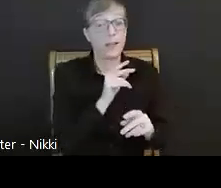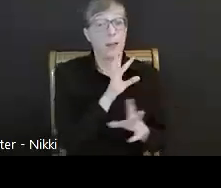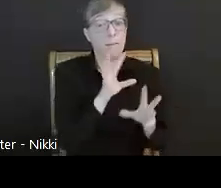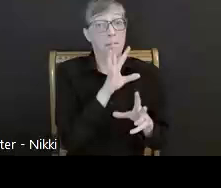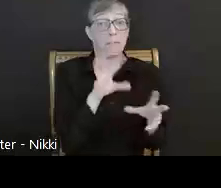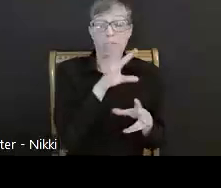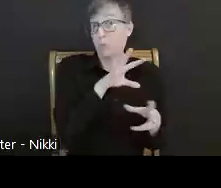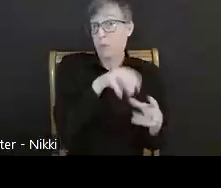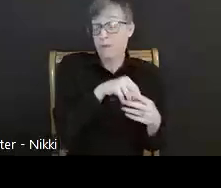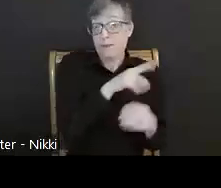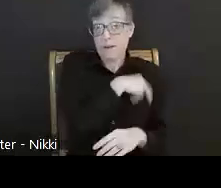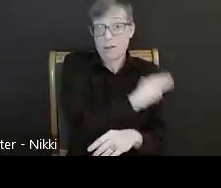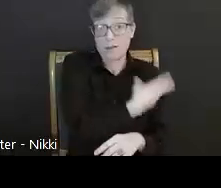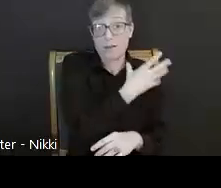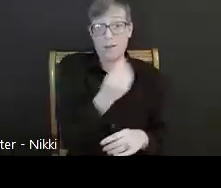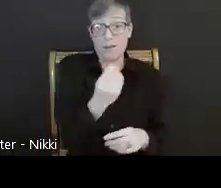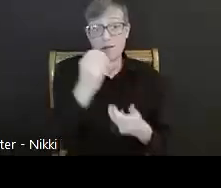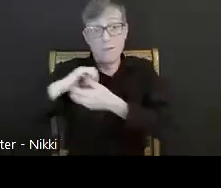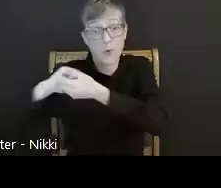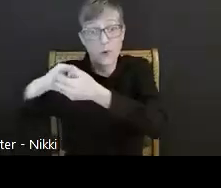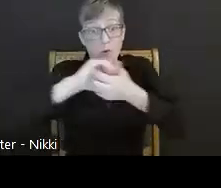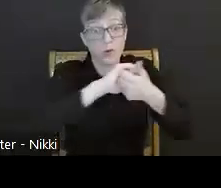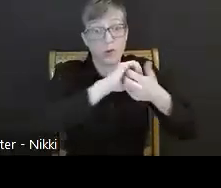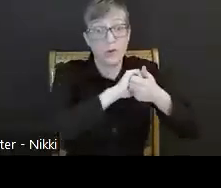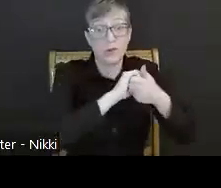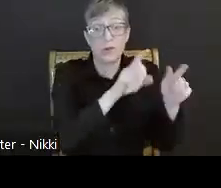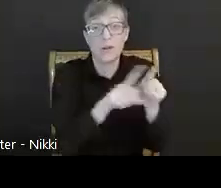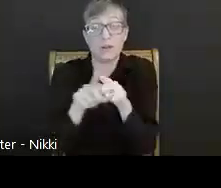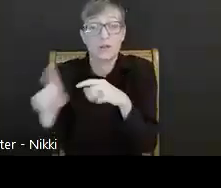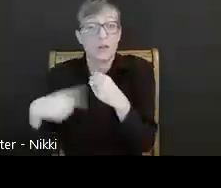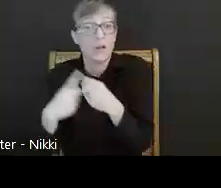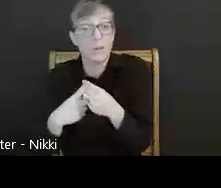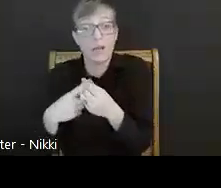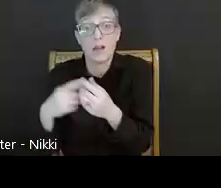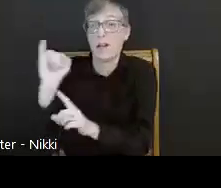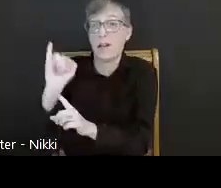appropriate and safe and sensitive ways to manage disclosures from patients about um experiences